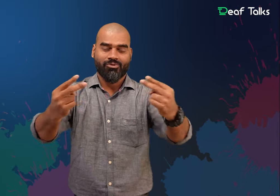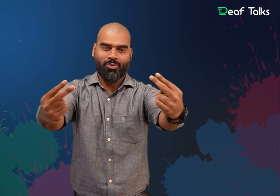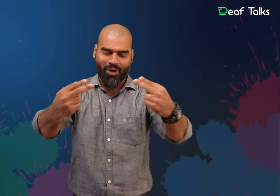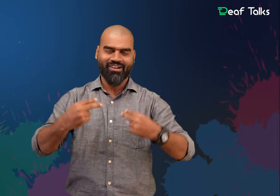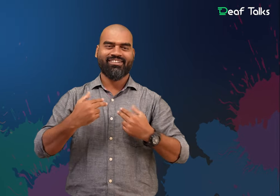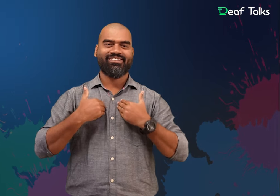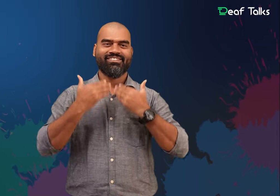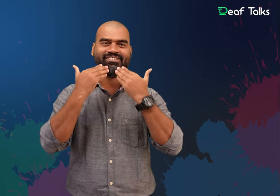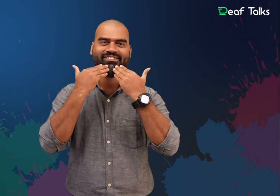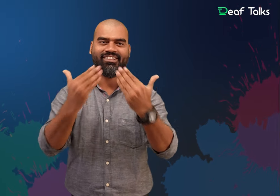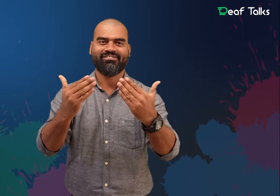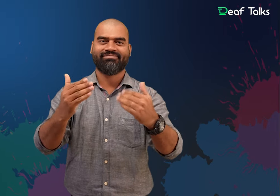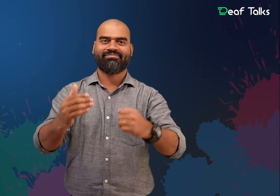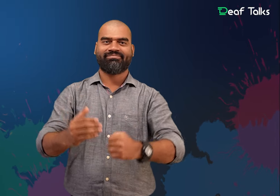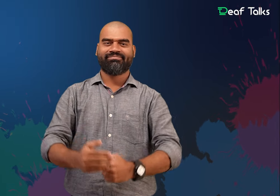Thank you for watching.